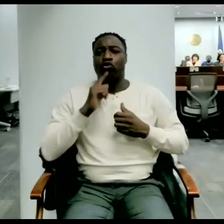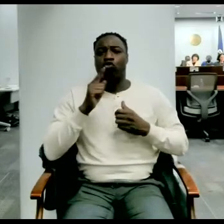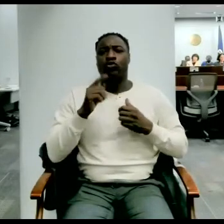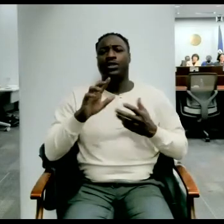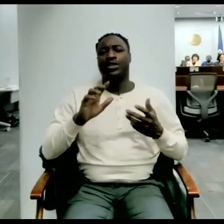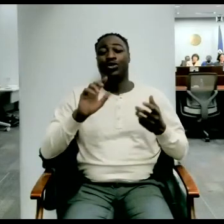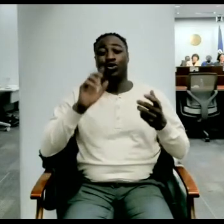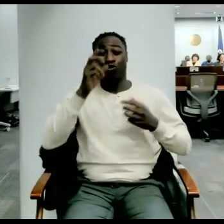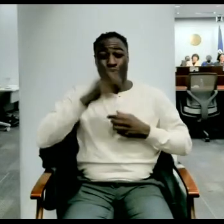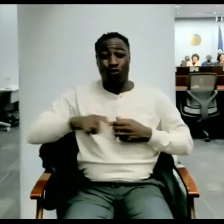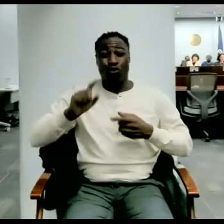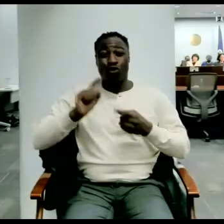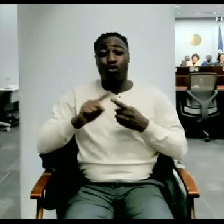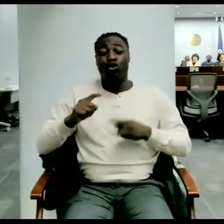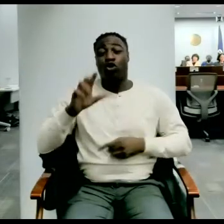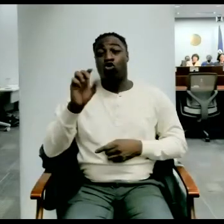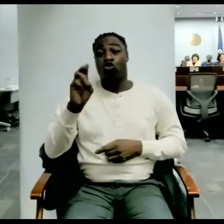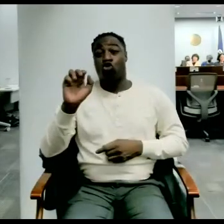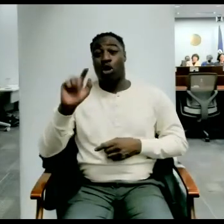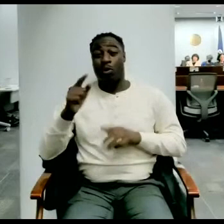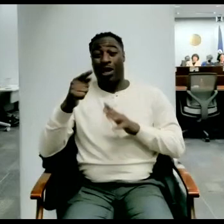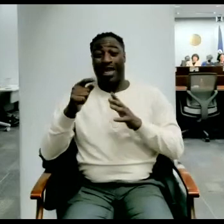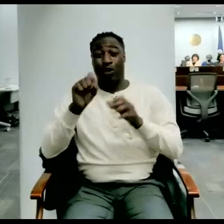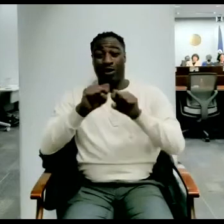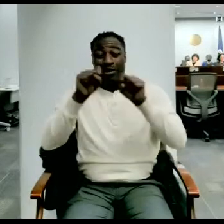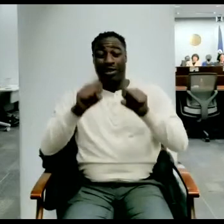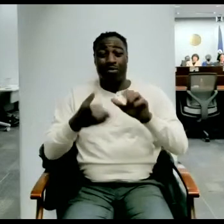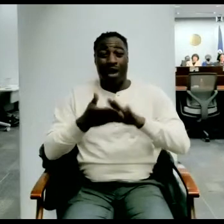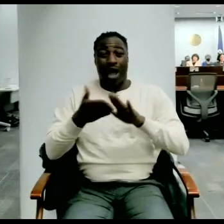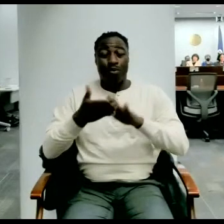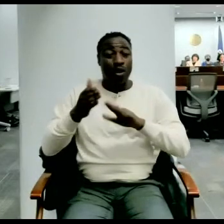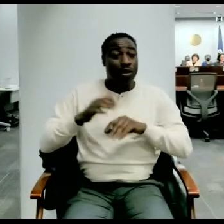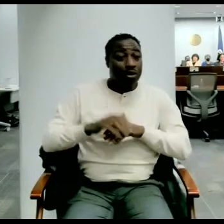the consensus that the criminal legal system operates in a systemically racist fashion.